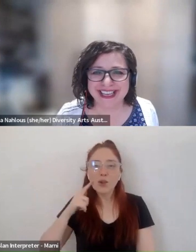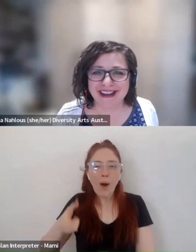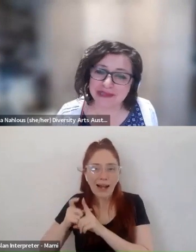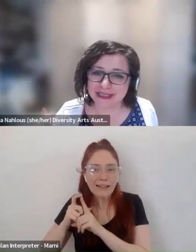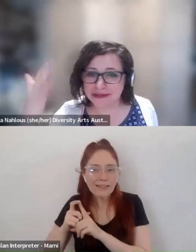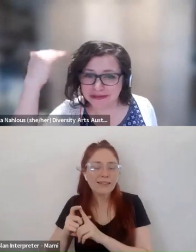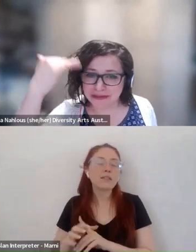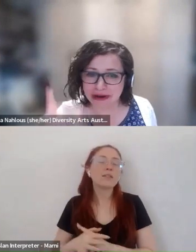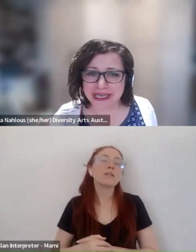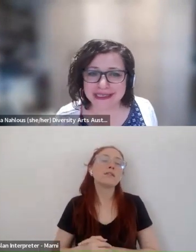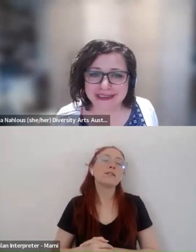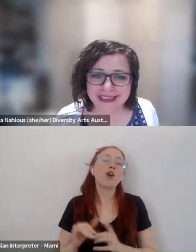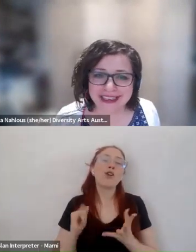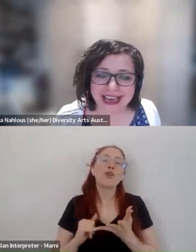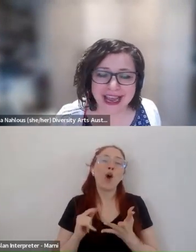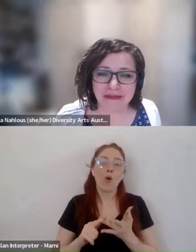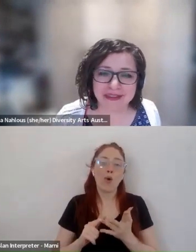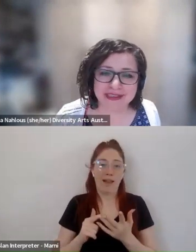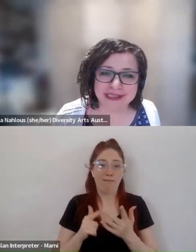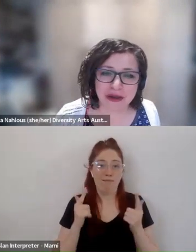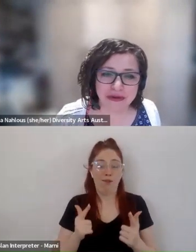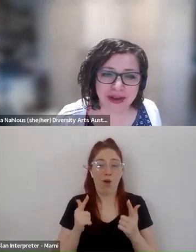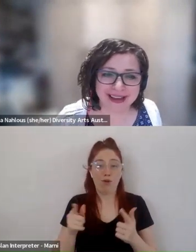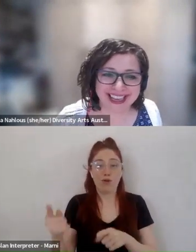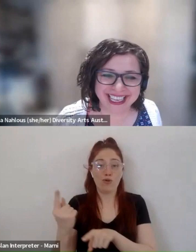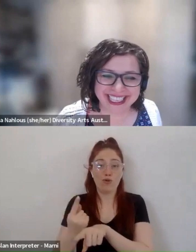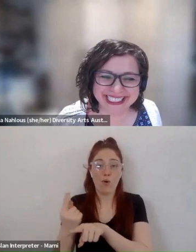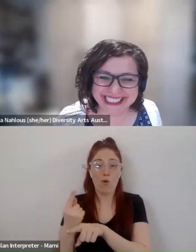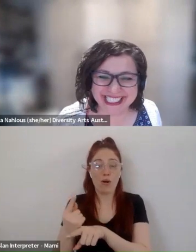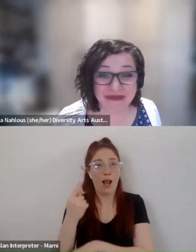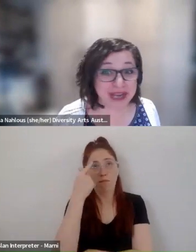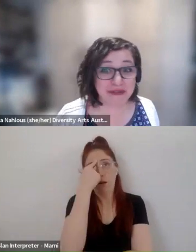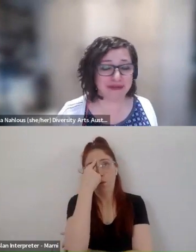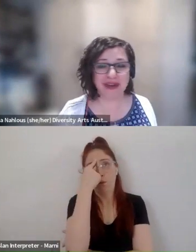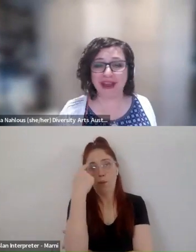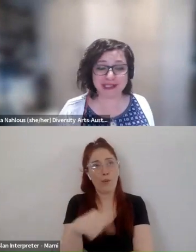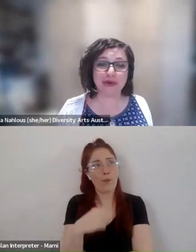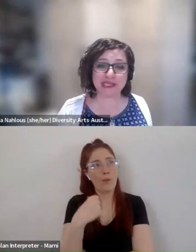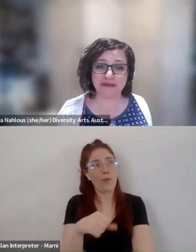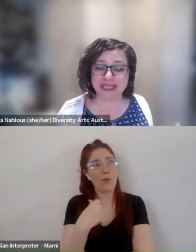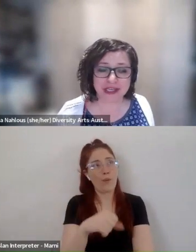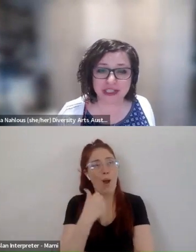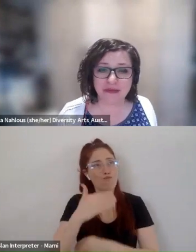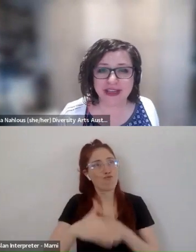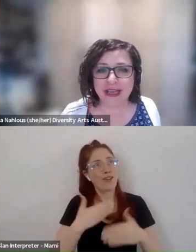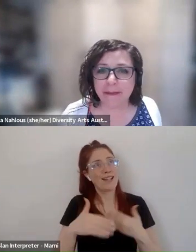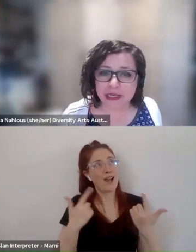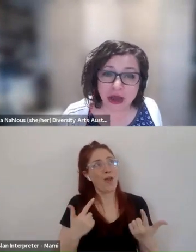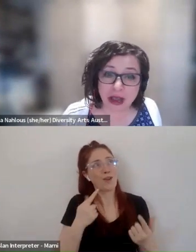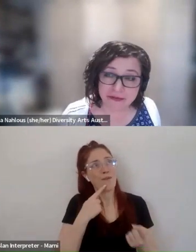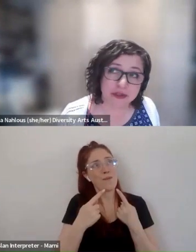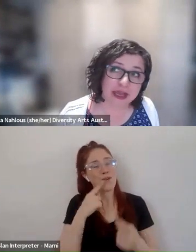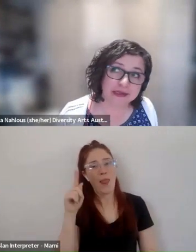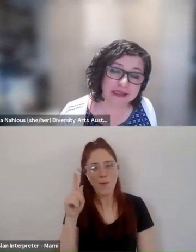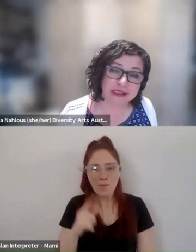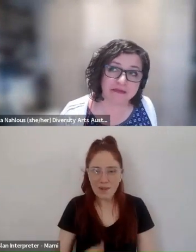that I'm still processing. So sorry about this wonderful. No, it's awesome. It's actually been because I feel like since I've